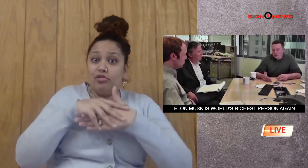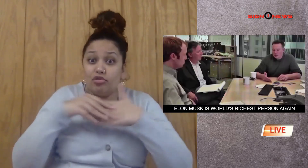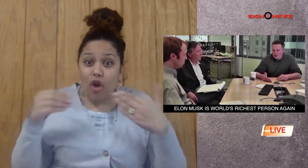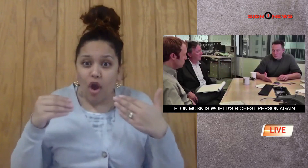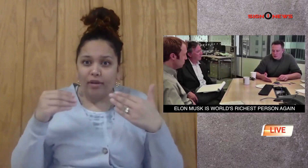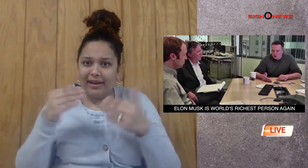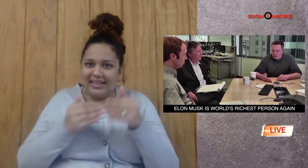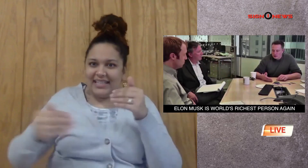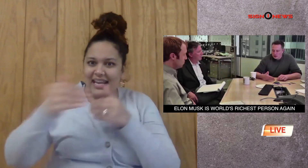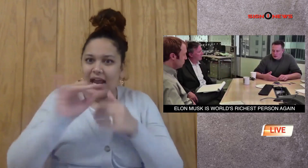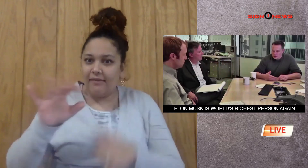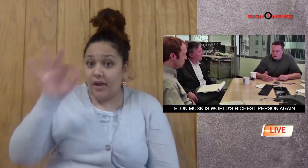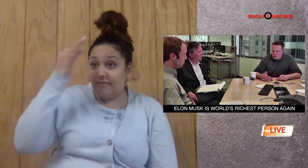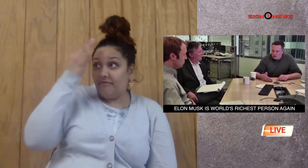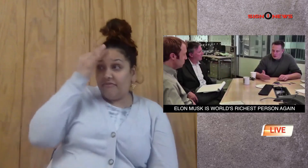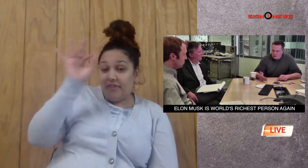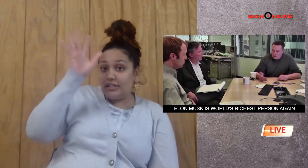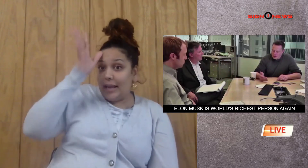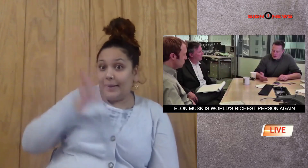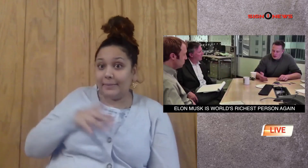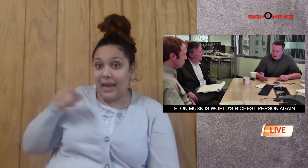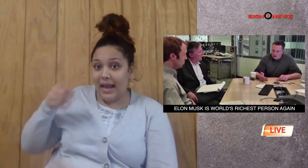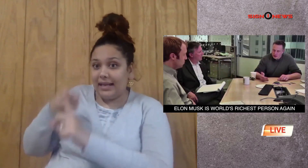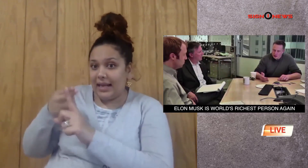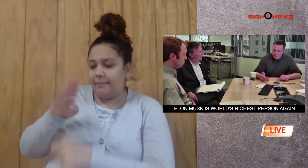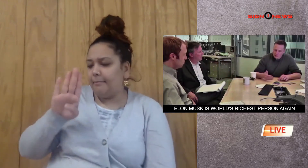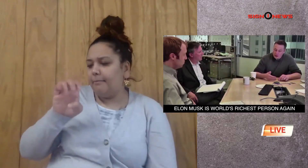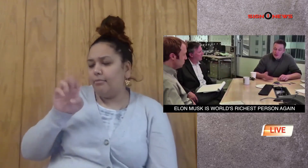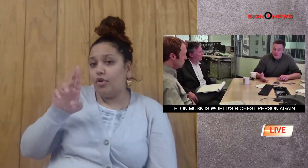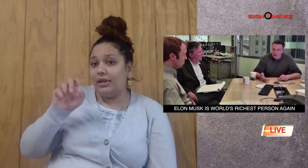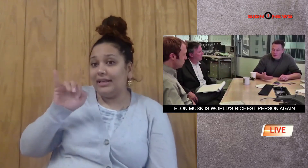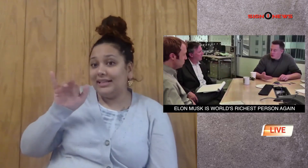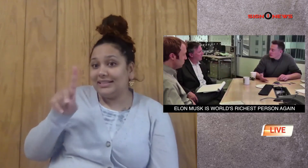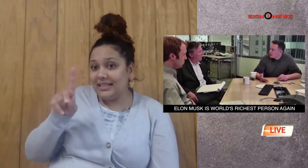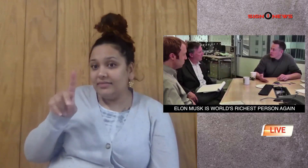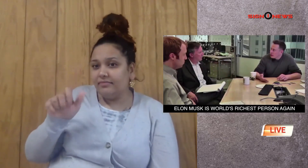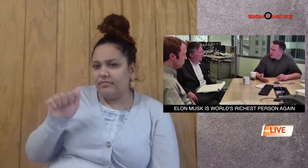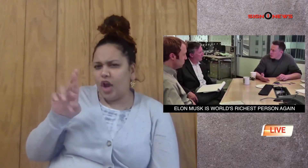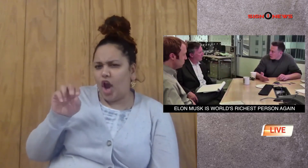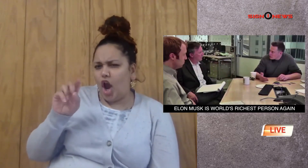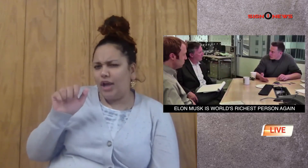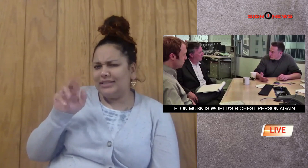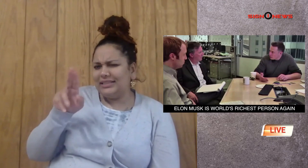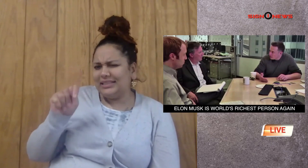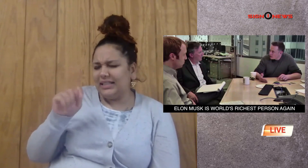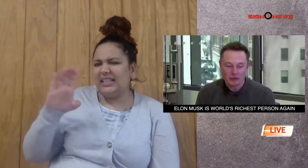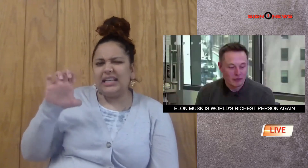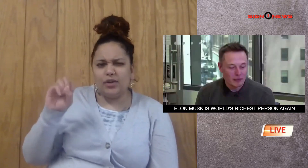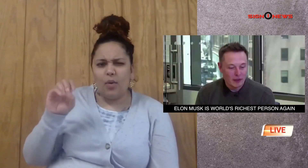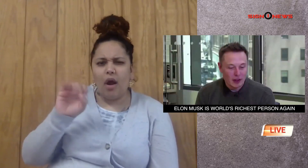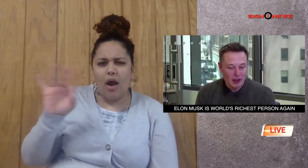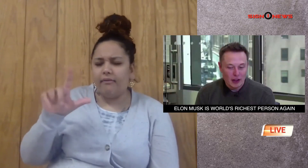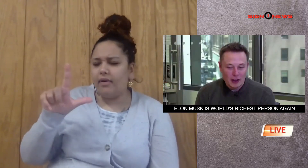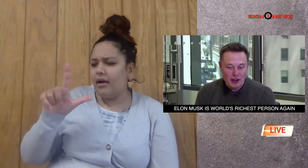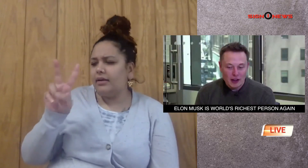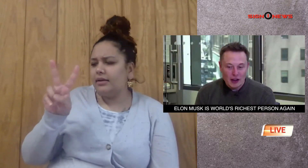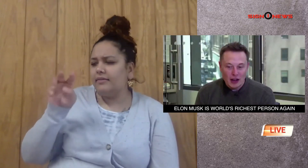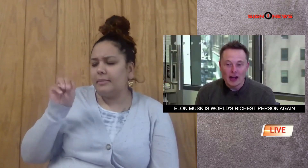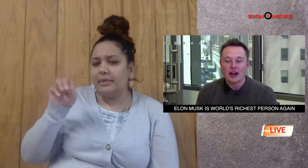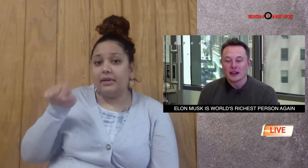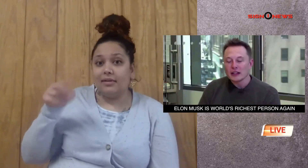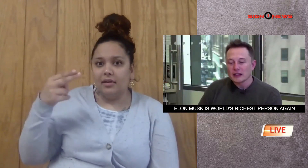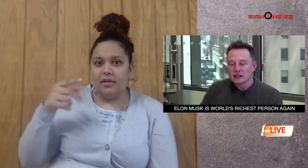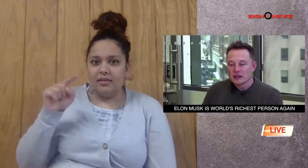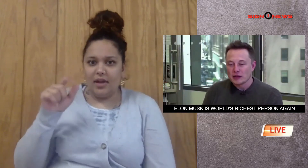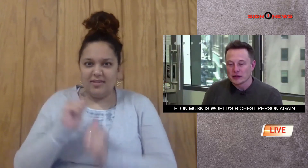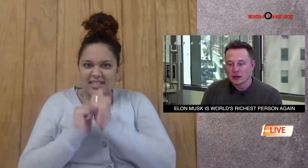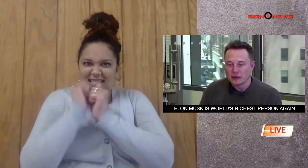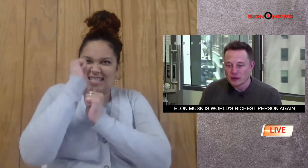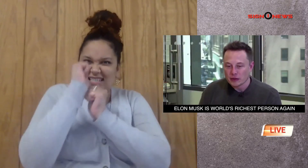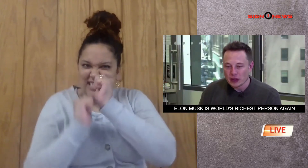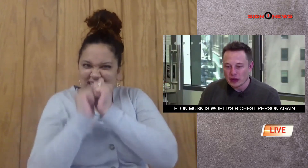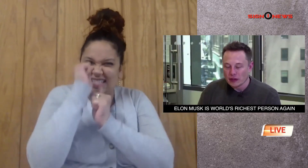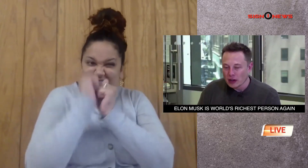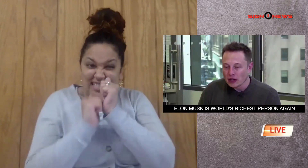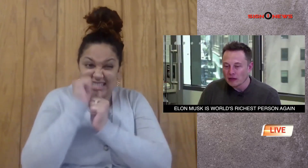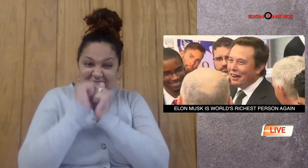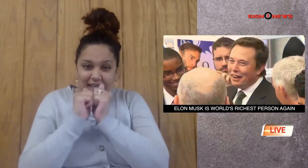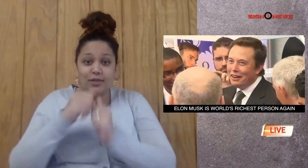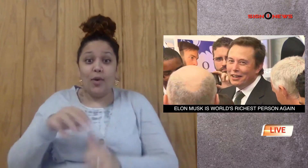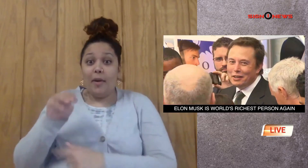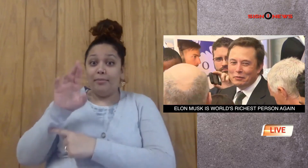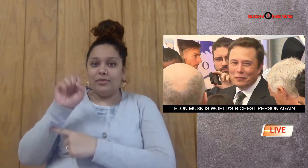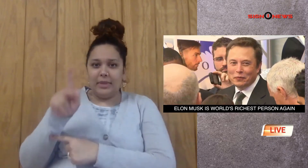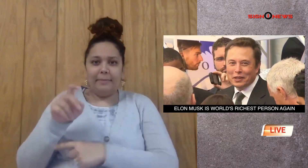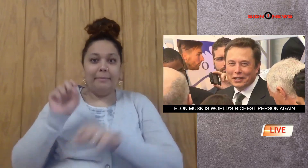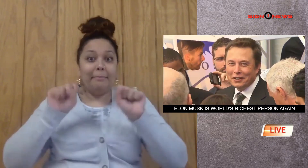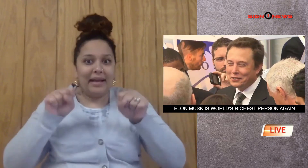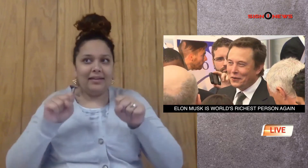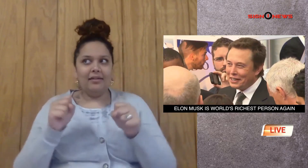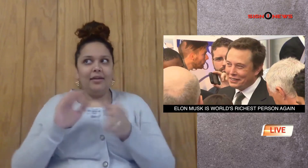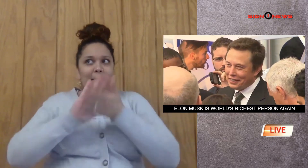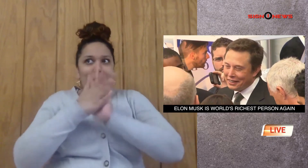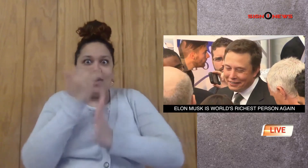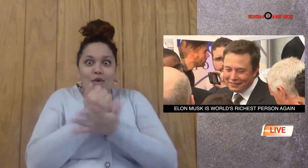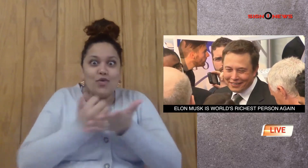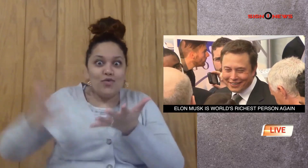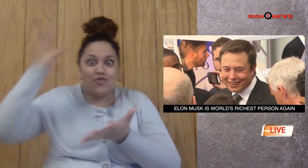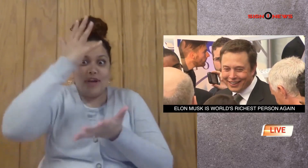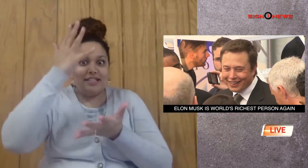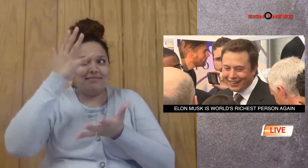he is a couple of billion dollars ahead of Frenchmen Bernard Arnault the CEO of LVMH